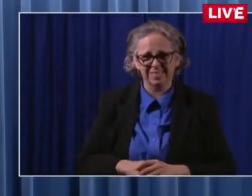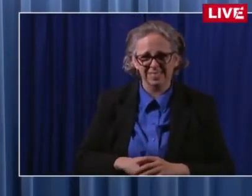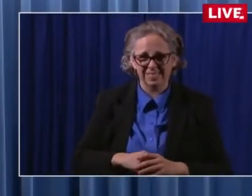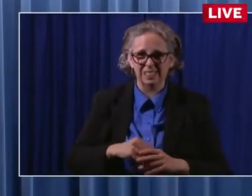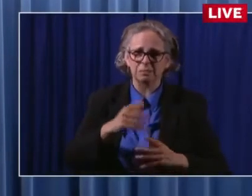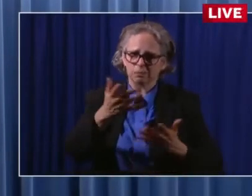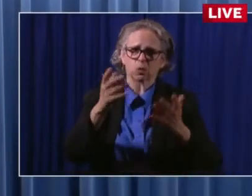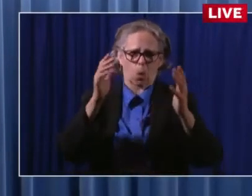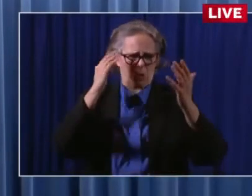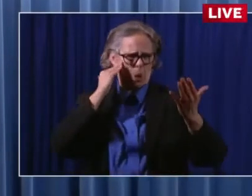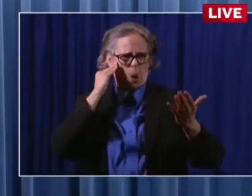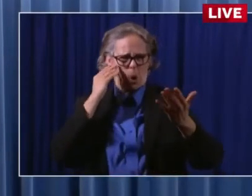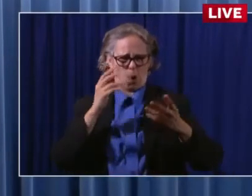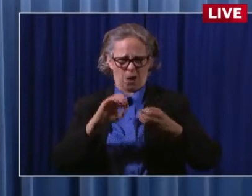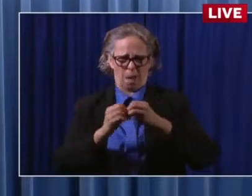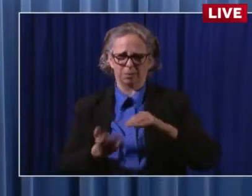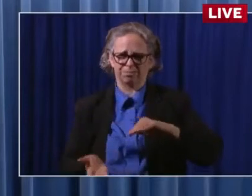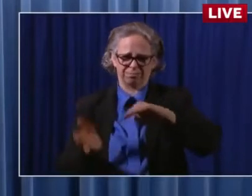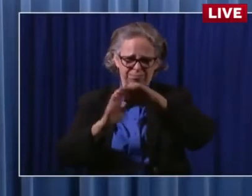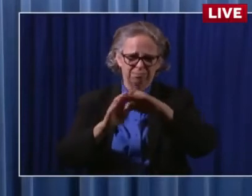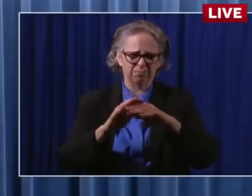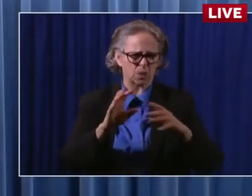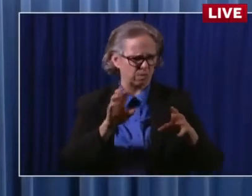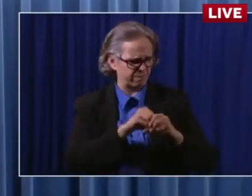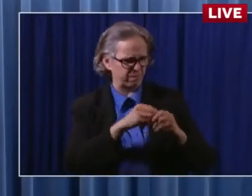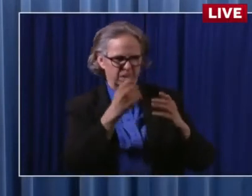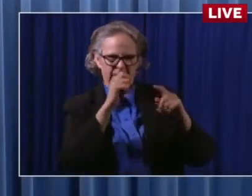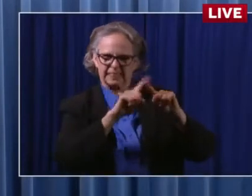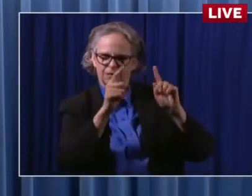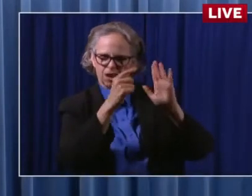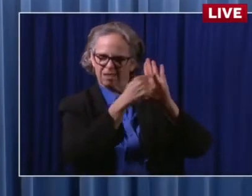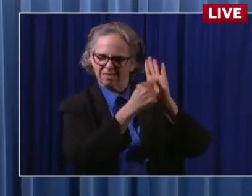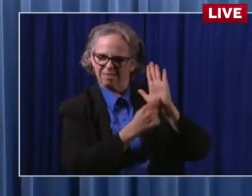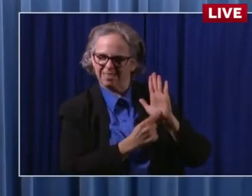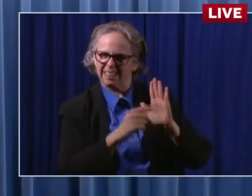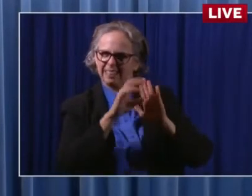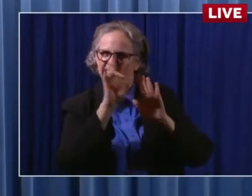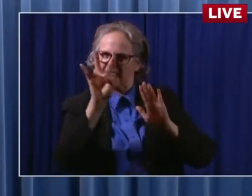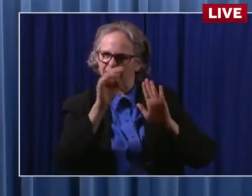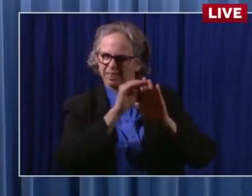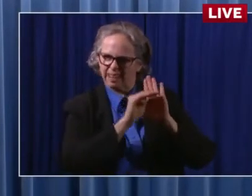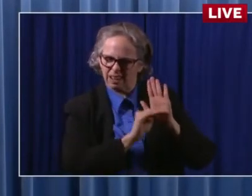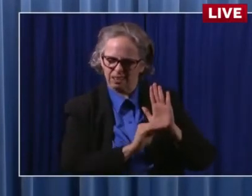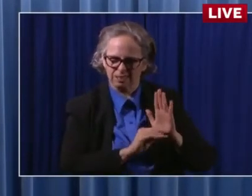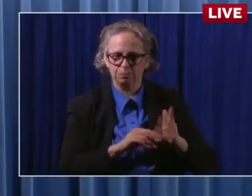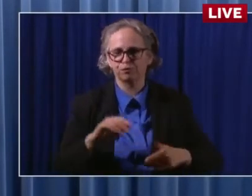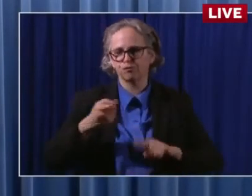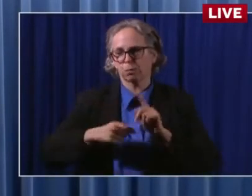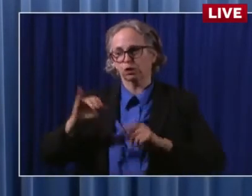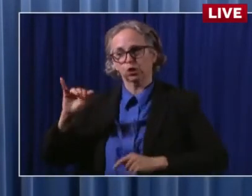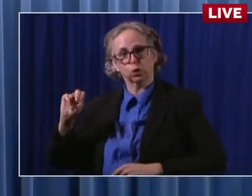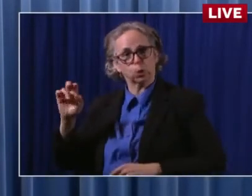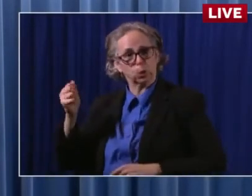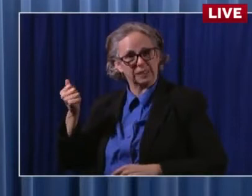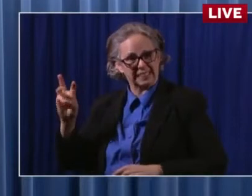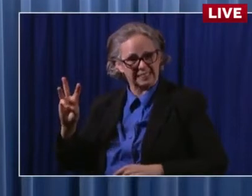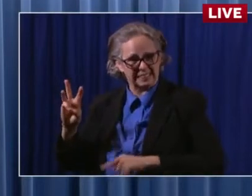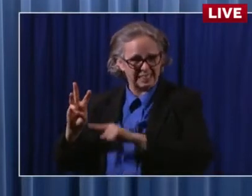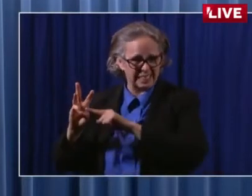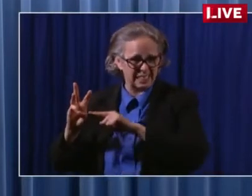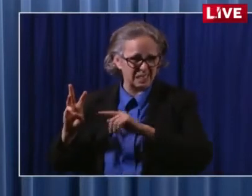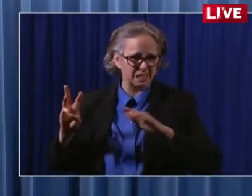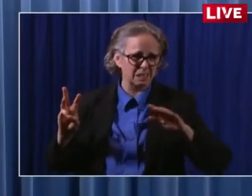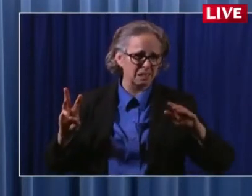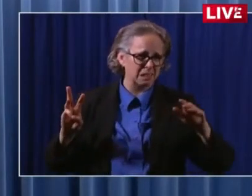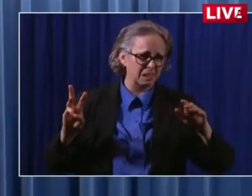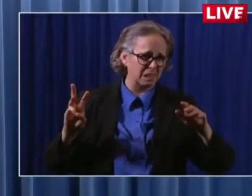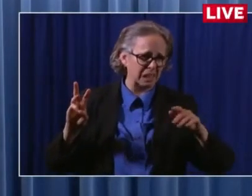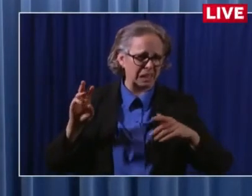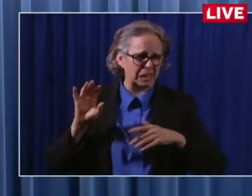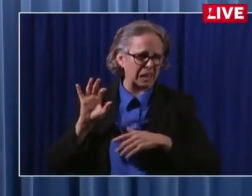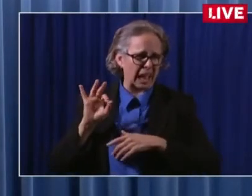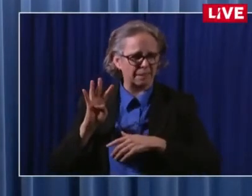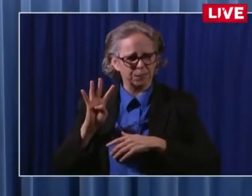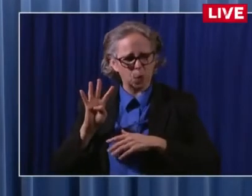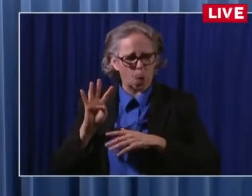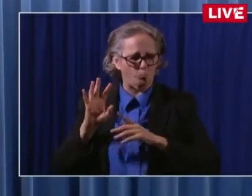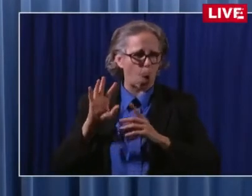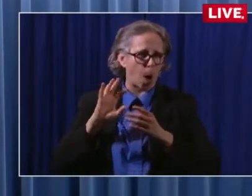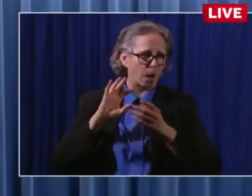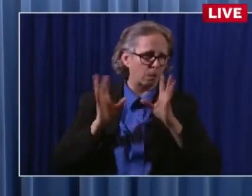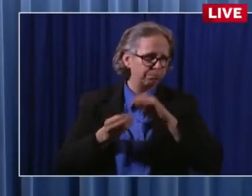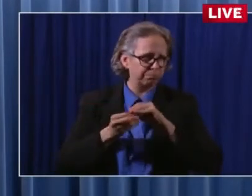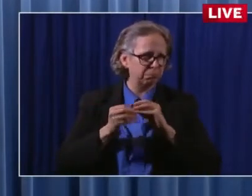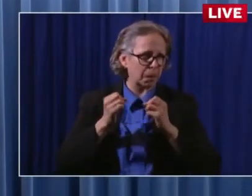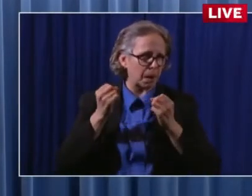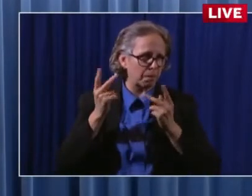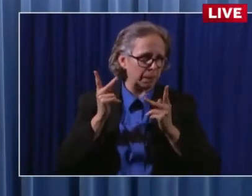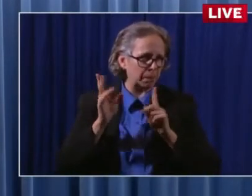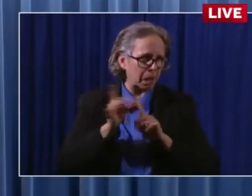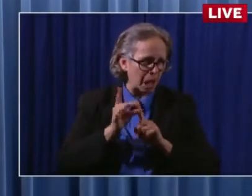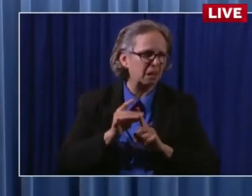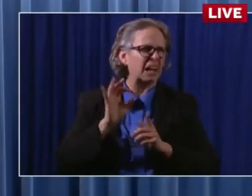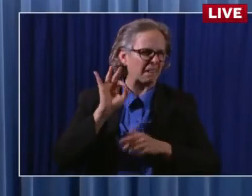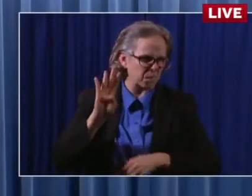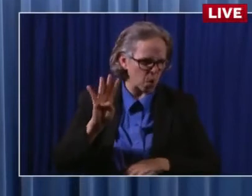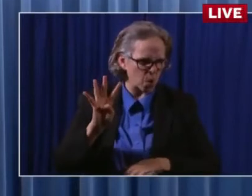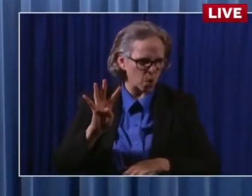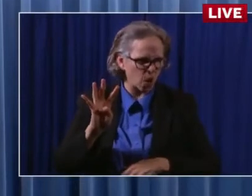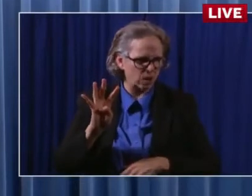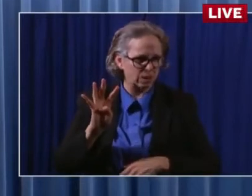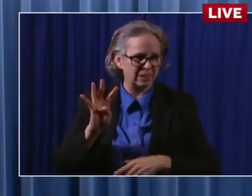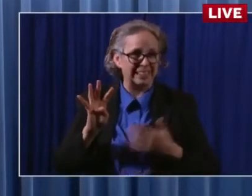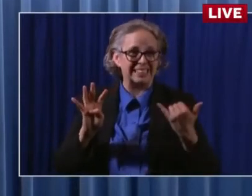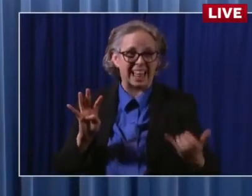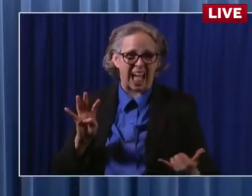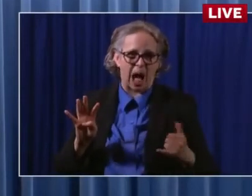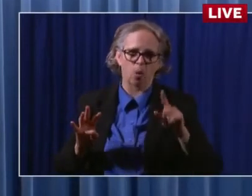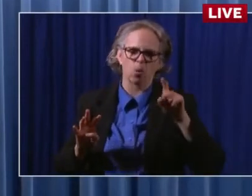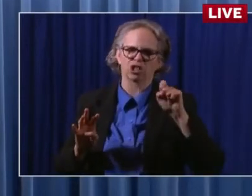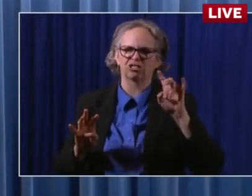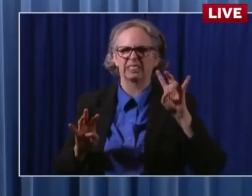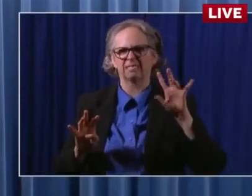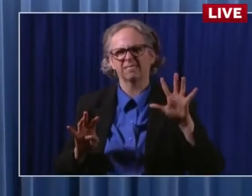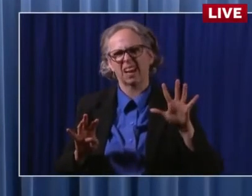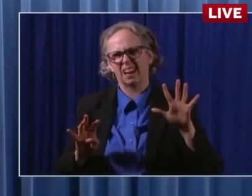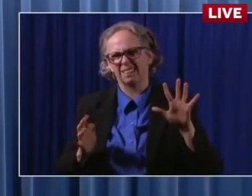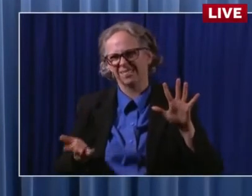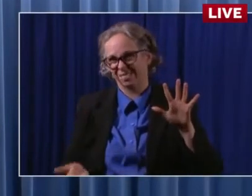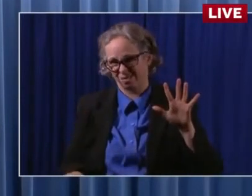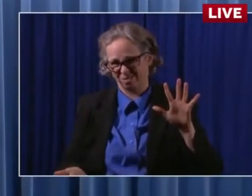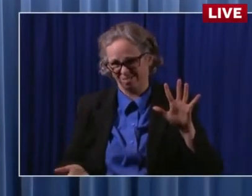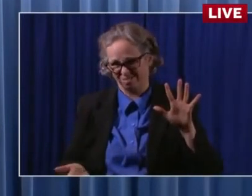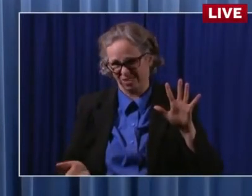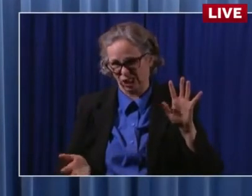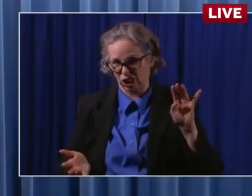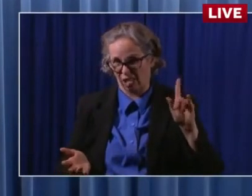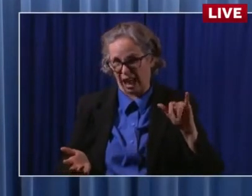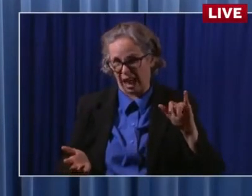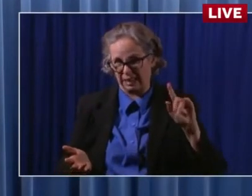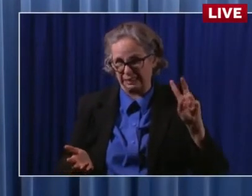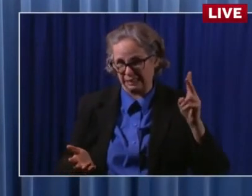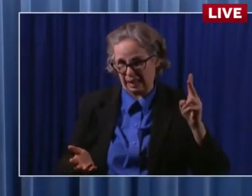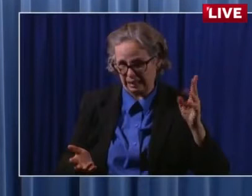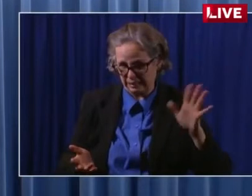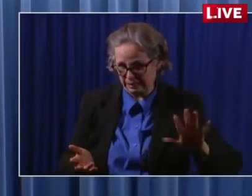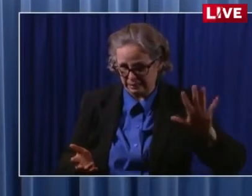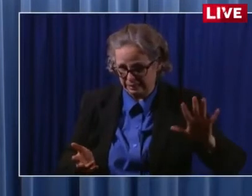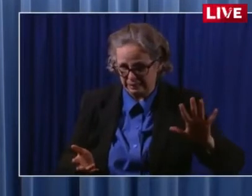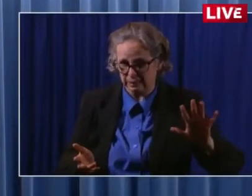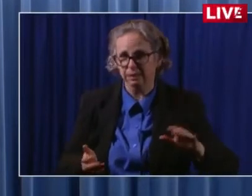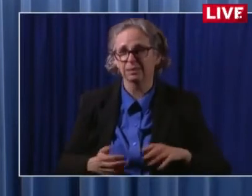COVID-19 CASES HAVE INCREASED, ALONG WITH SEVERAL OTHER HEALTH CARE INDICATORS, BEGINNING ON JUNE 16, FRANKLIN COUNTY HAD AN AVERAGE OF 94 CASES PER DAY AND REACHED AN AVERAGE OF 175 CASES